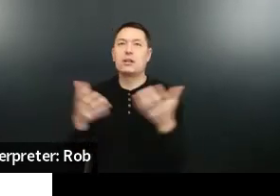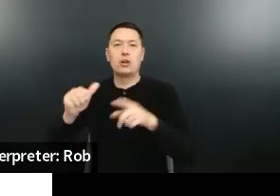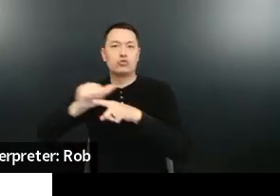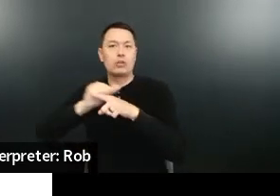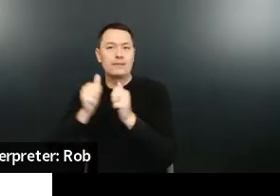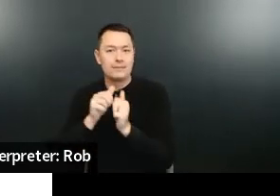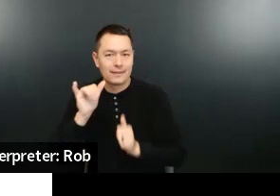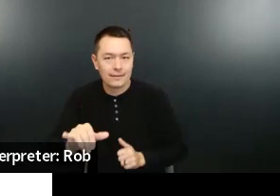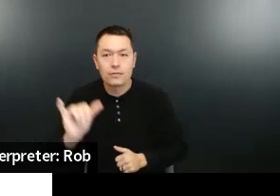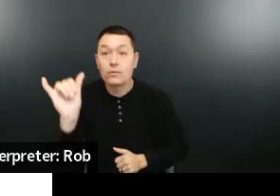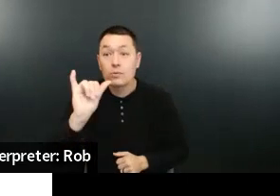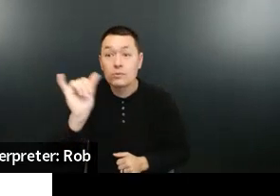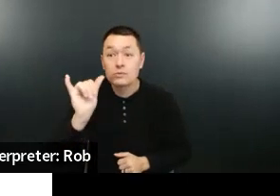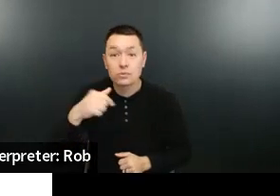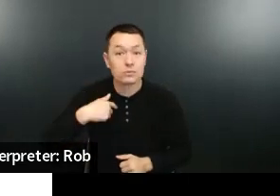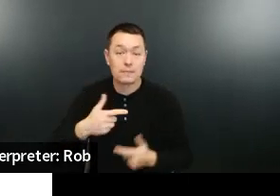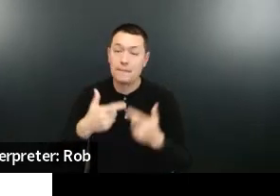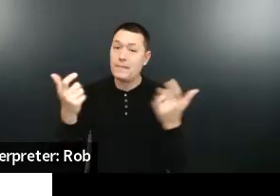But we're also it's a big part of our mission, as you'll see